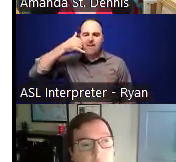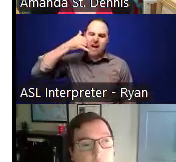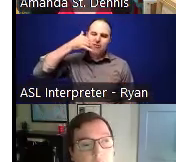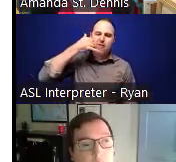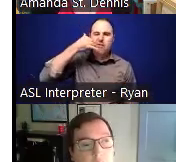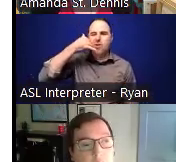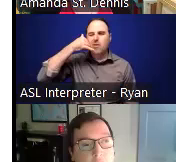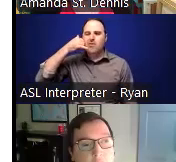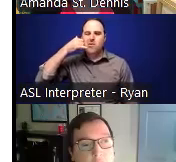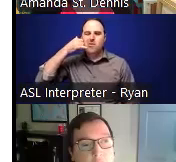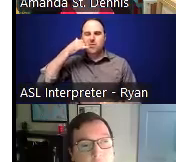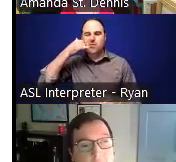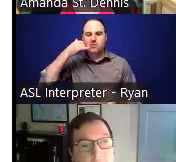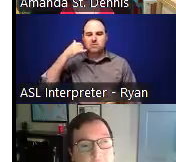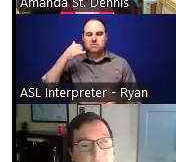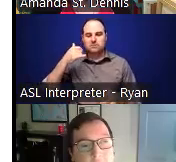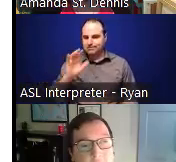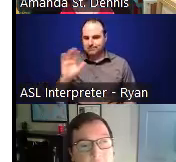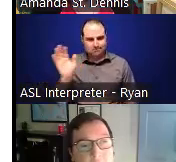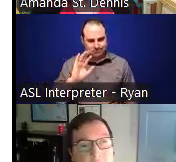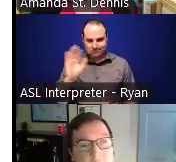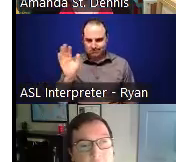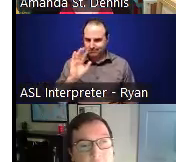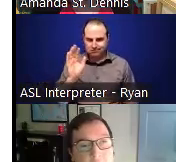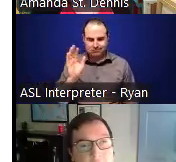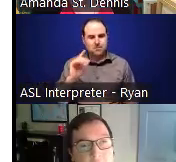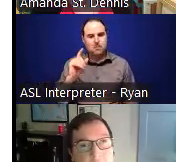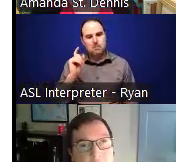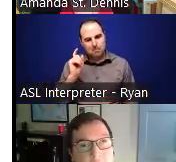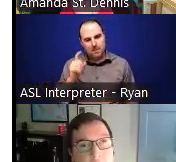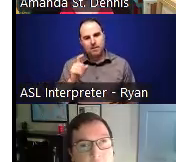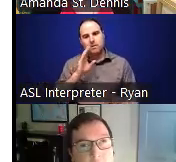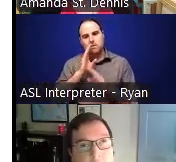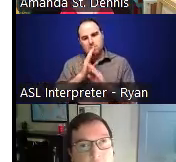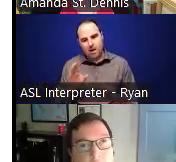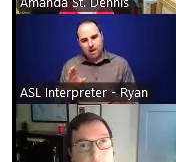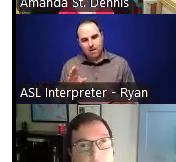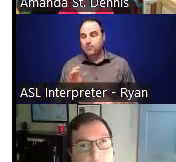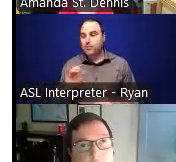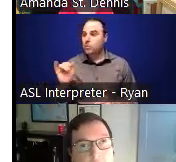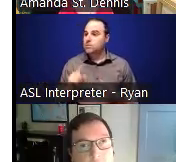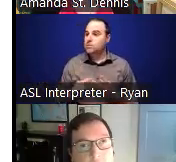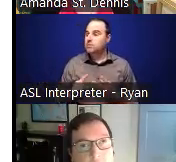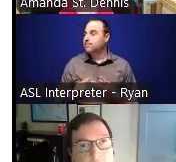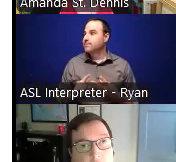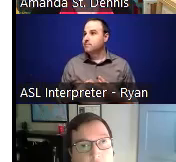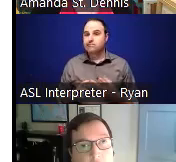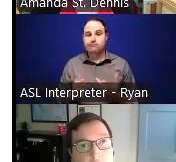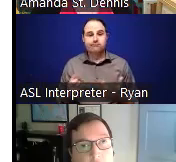things of thinking outside the box. Obviously having interpreters, captioners and all of that